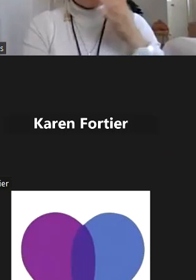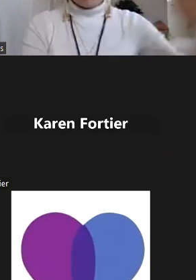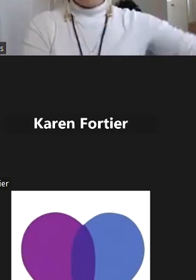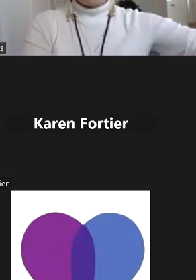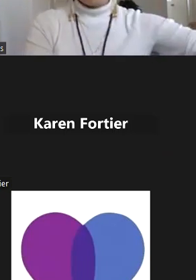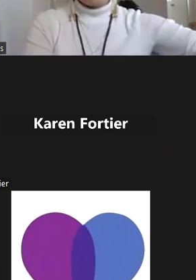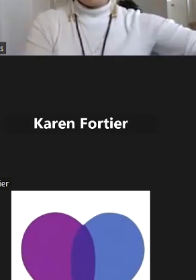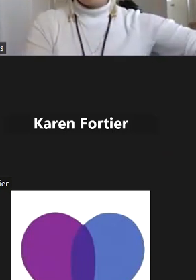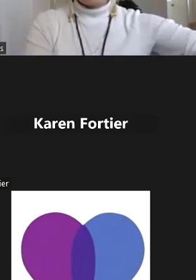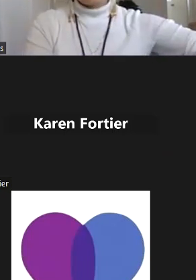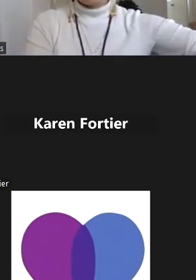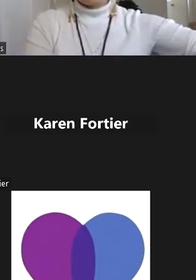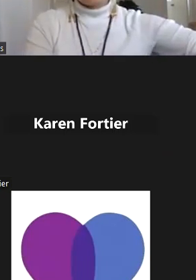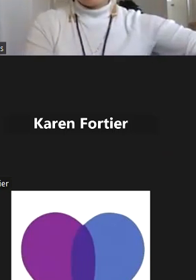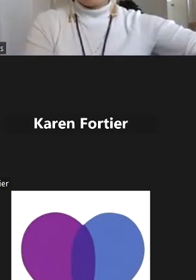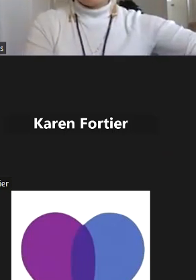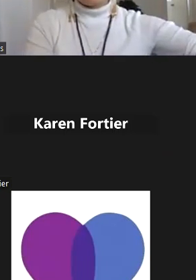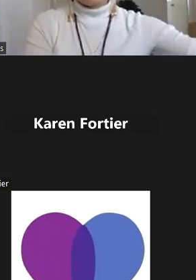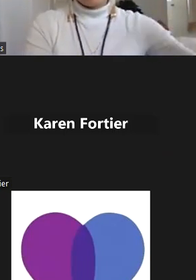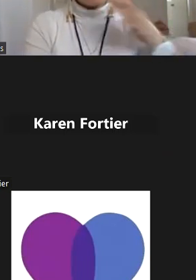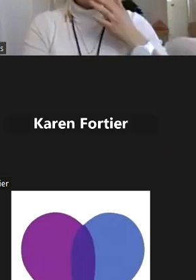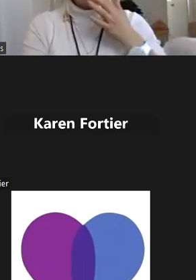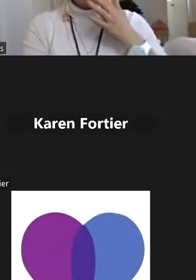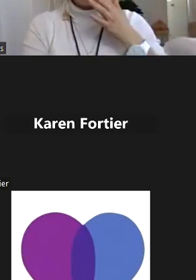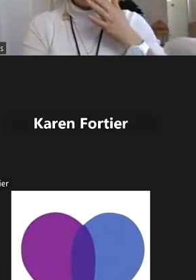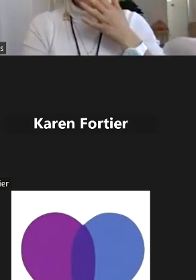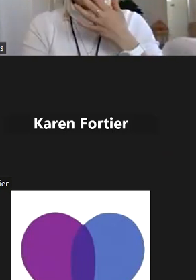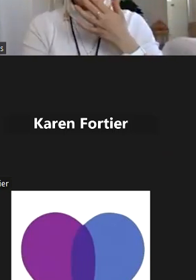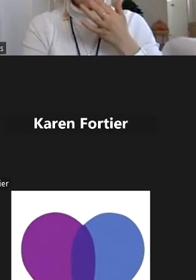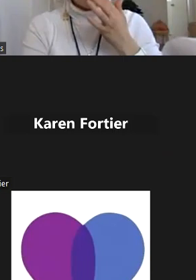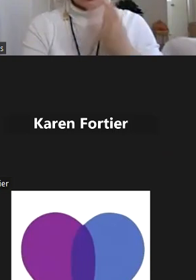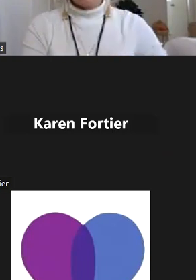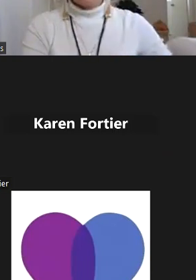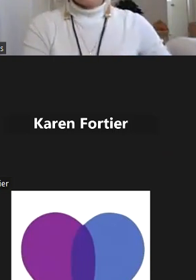click on that one. That will be the one that you want to play, and then just make sure